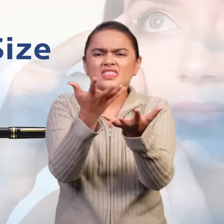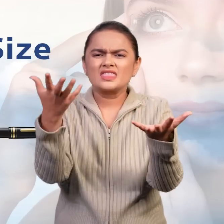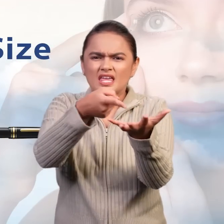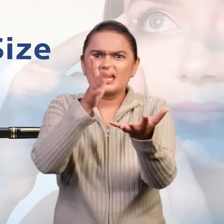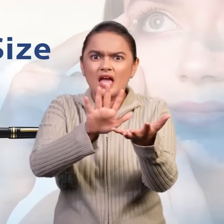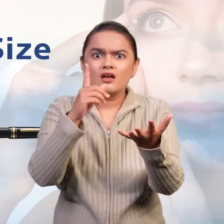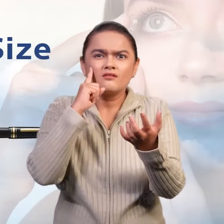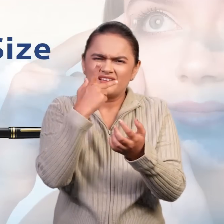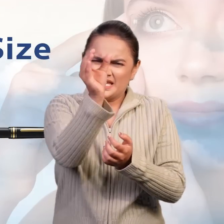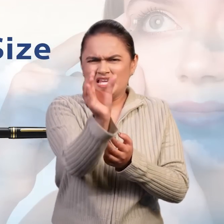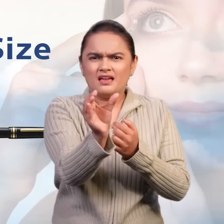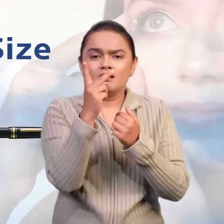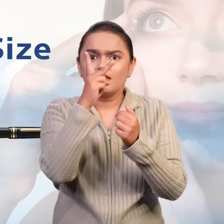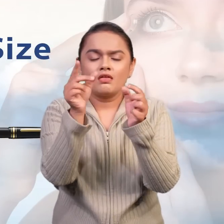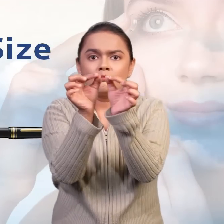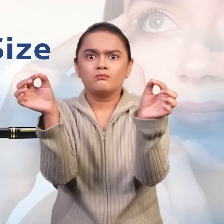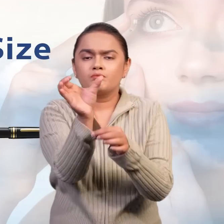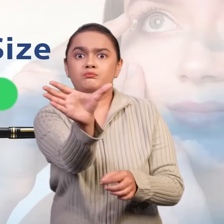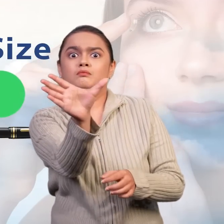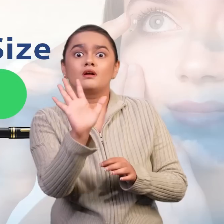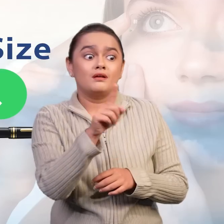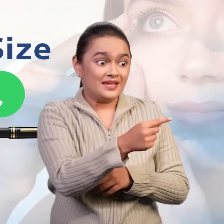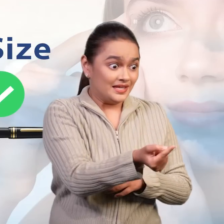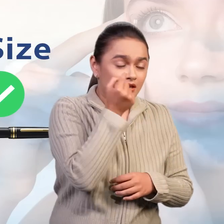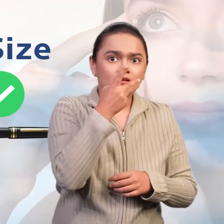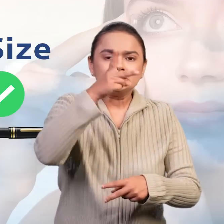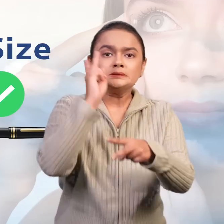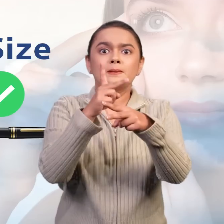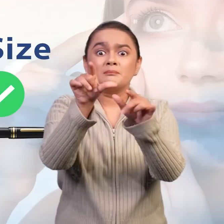change the size of objects as well, whereas contact lenses don't do that.